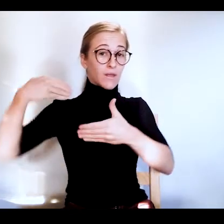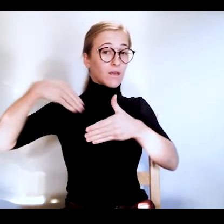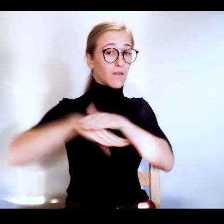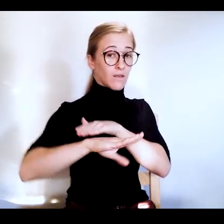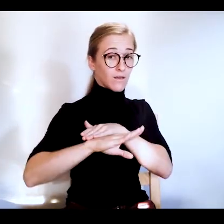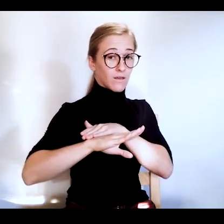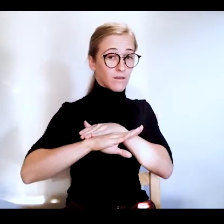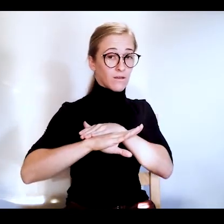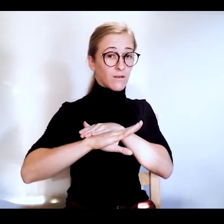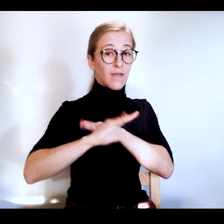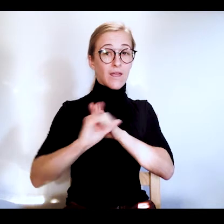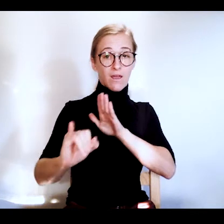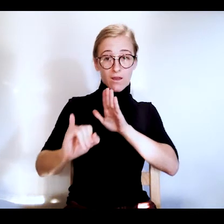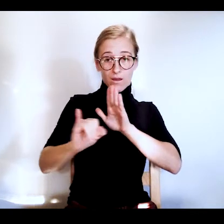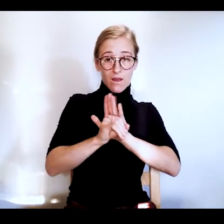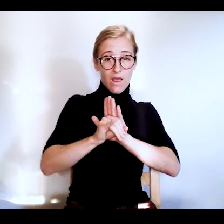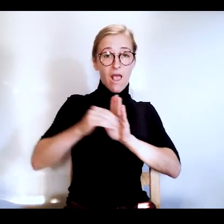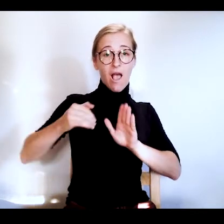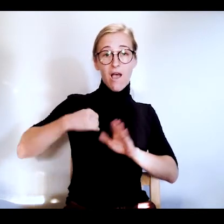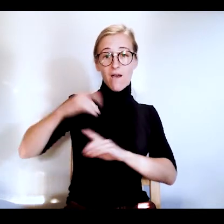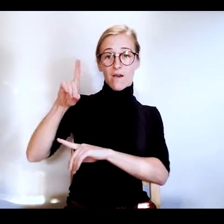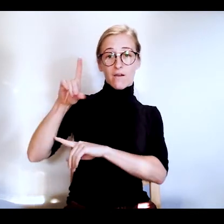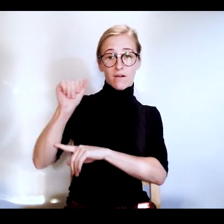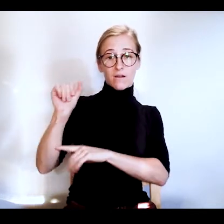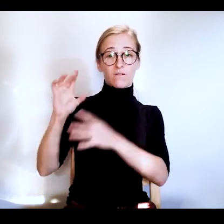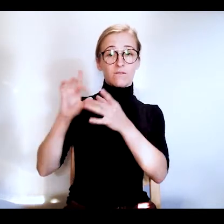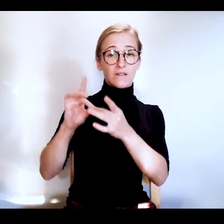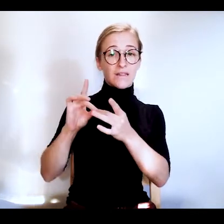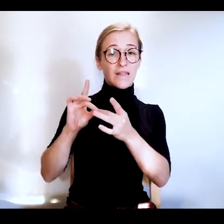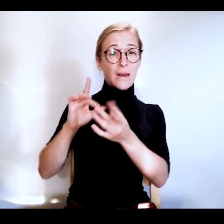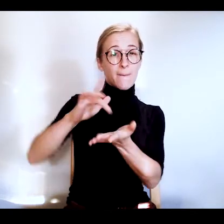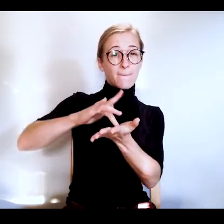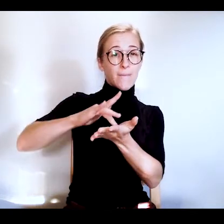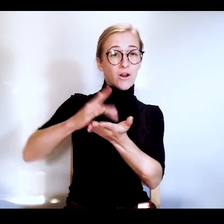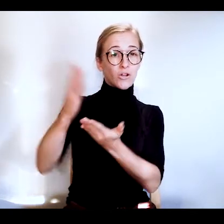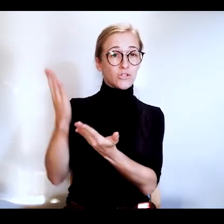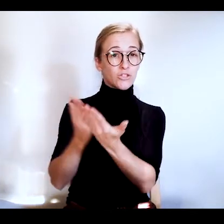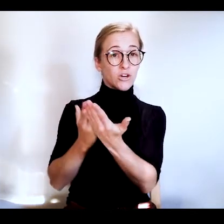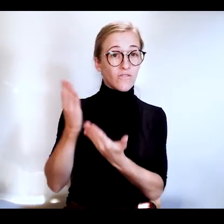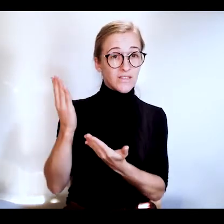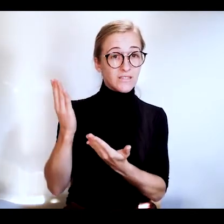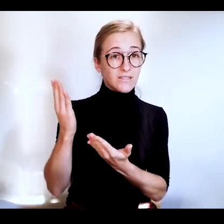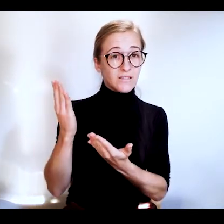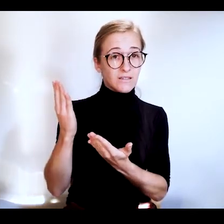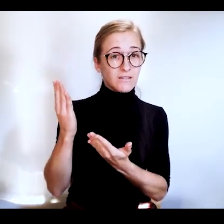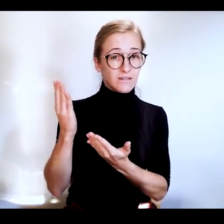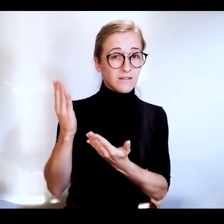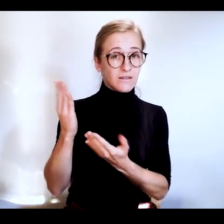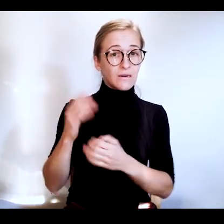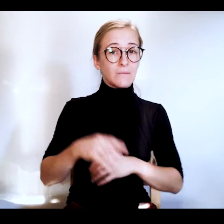and they’re identified as having a disability related to his medical service,